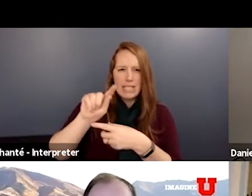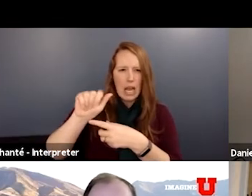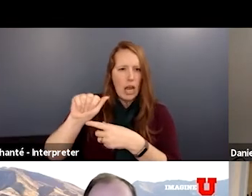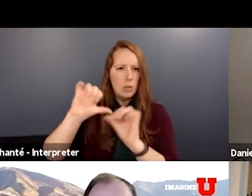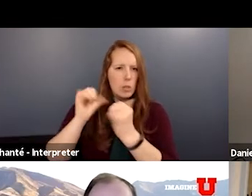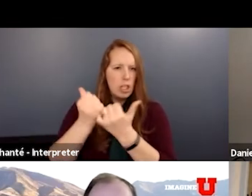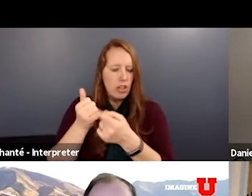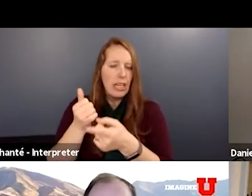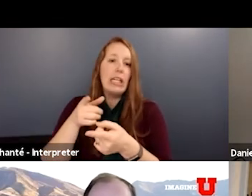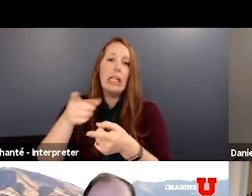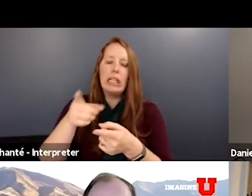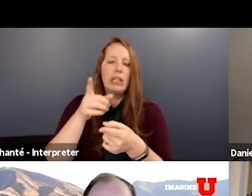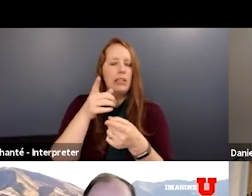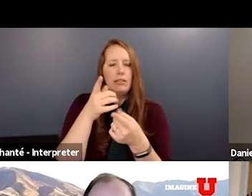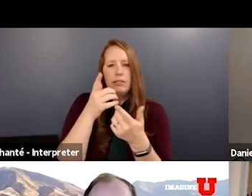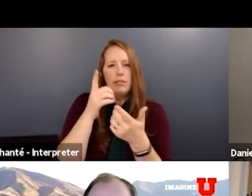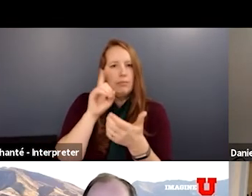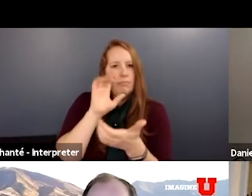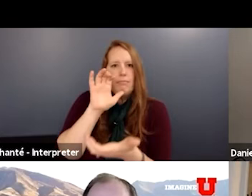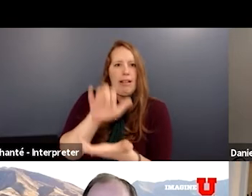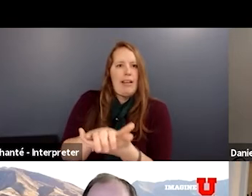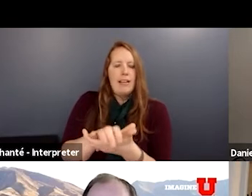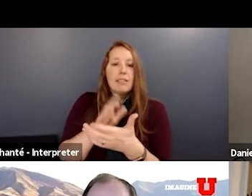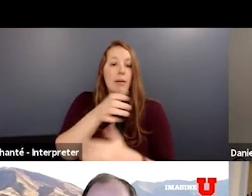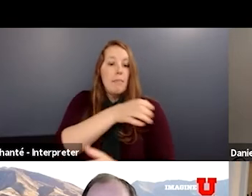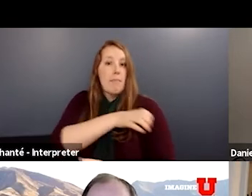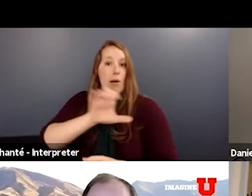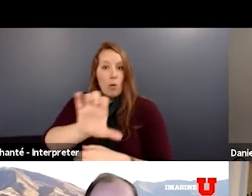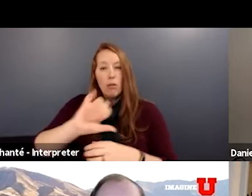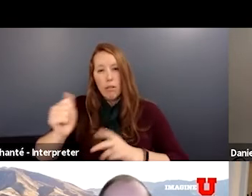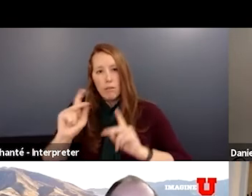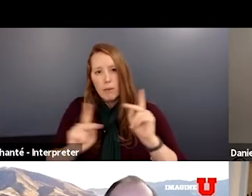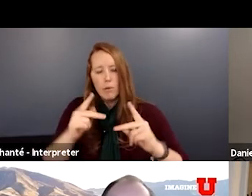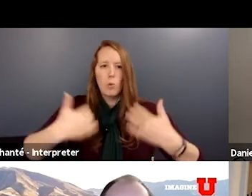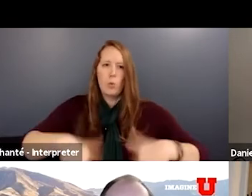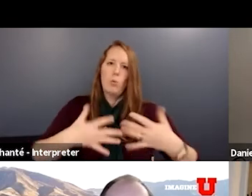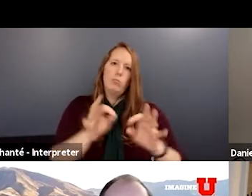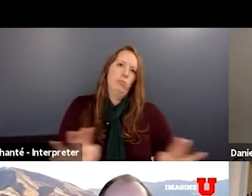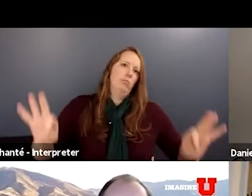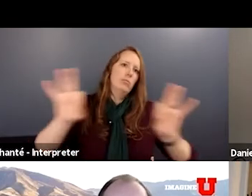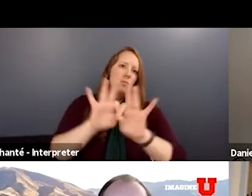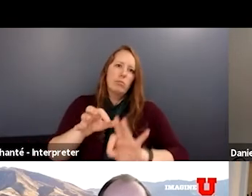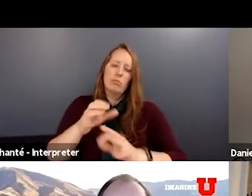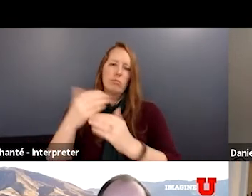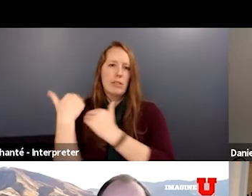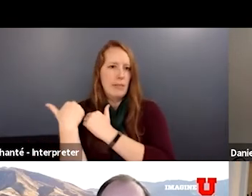He believes that empowering others is a critical responsibility that should never be overlooked. Thank you, Derrick.